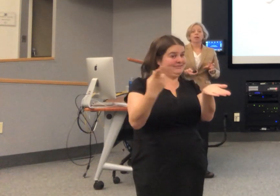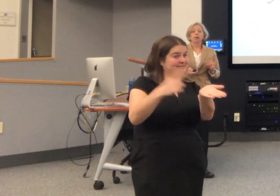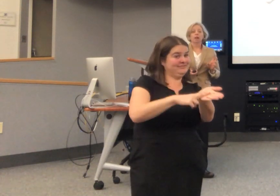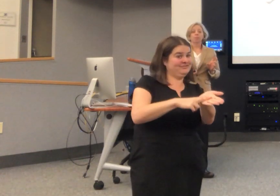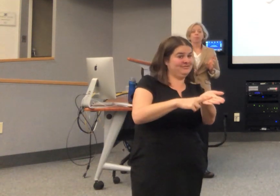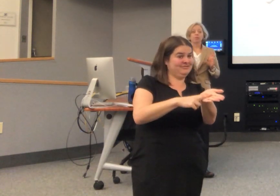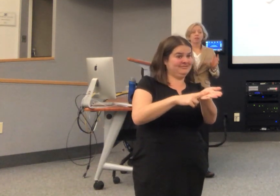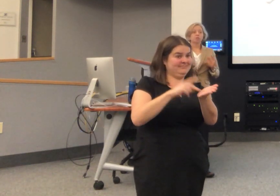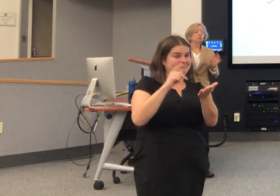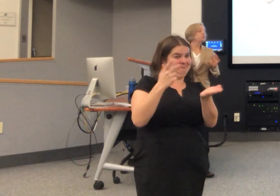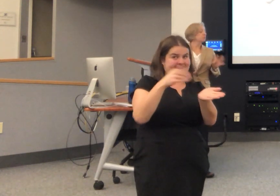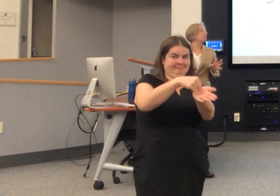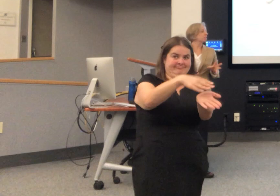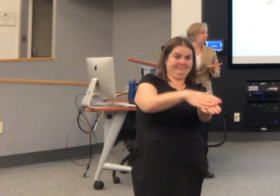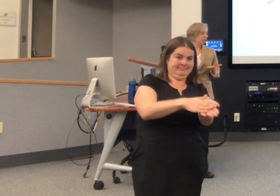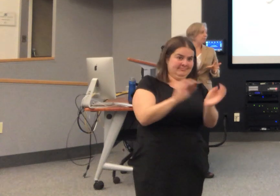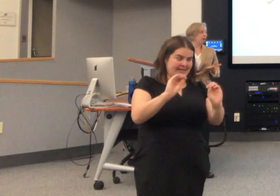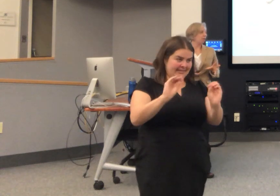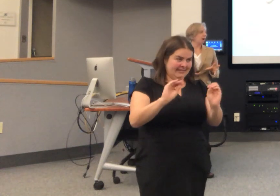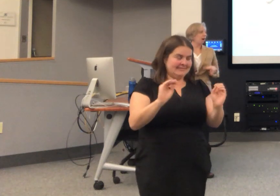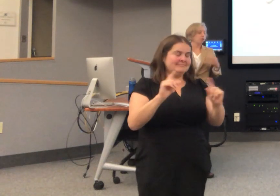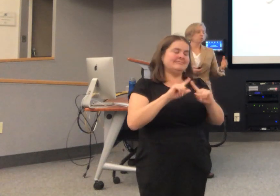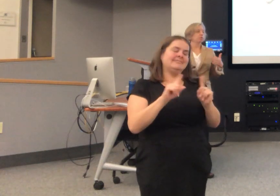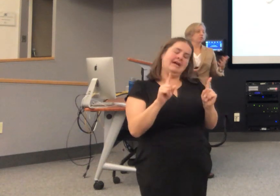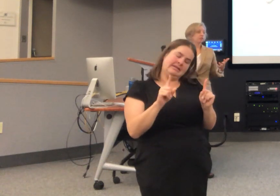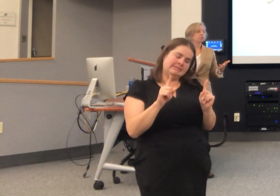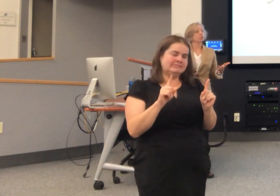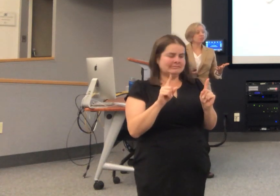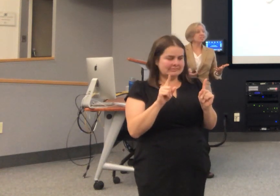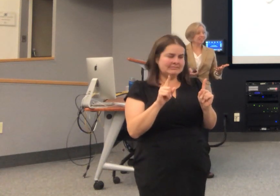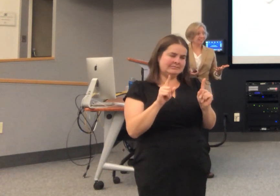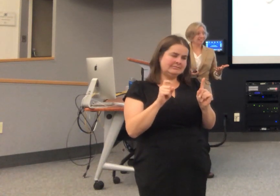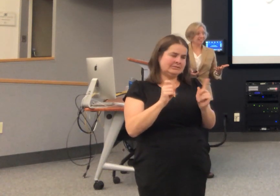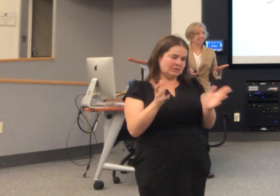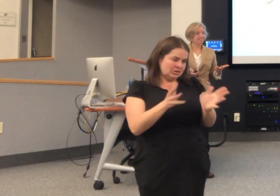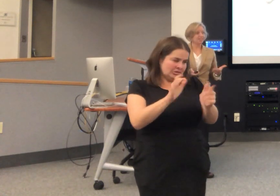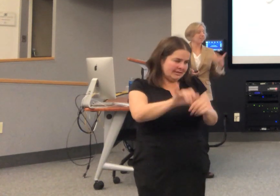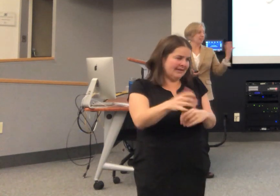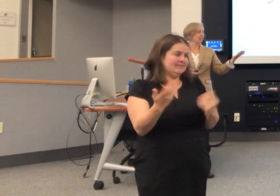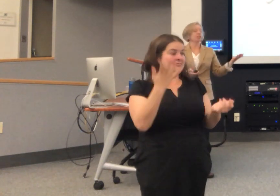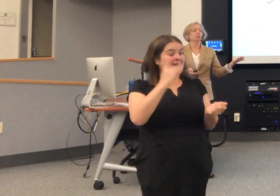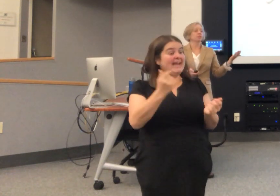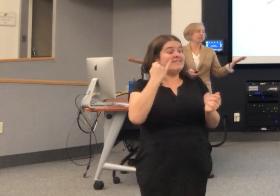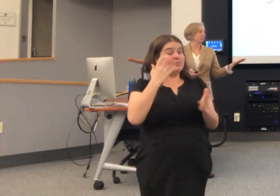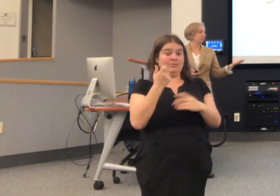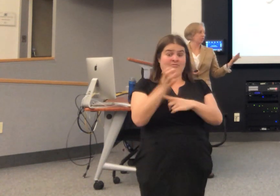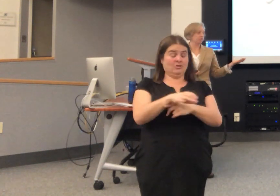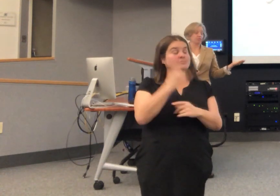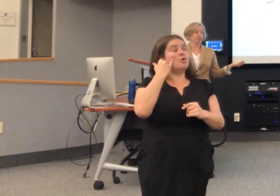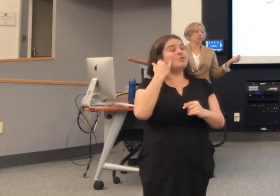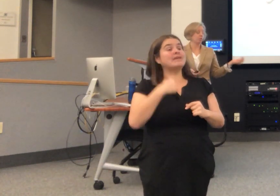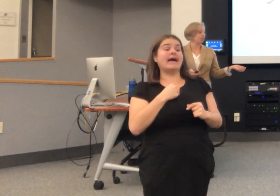But as soon as you start to think about how you would enforce anything like this, if I said I gave you a 10-year translation right